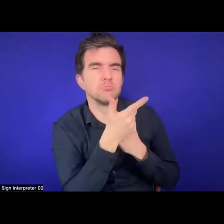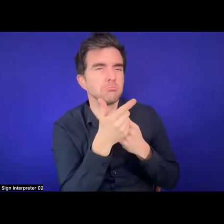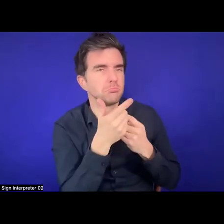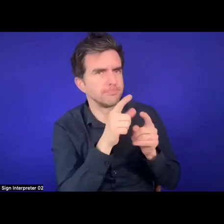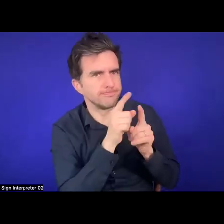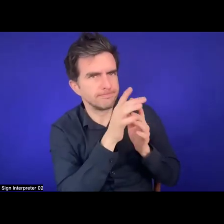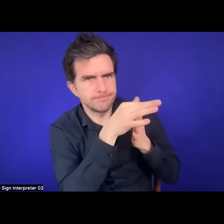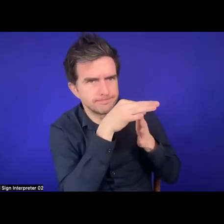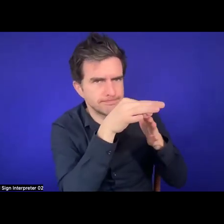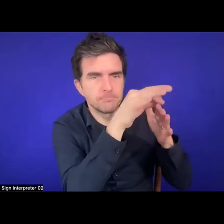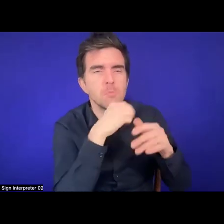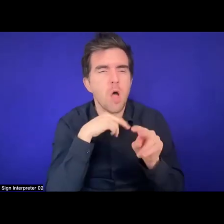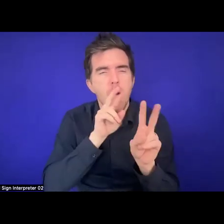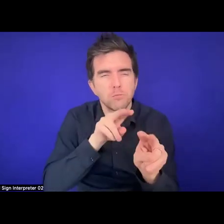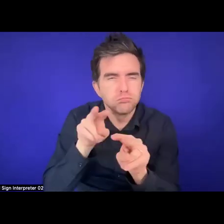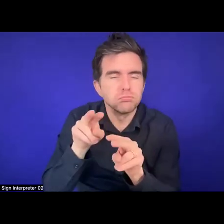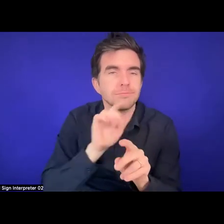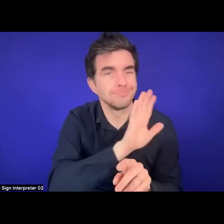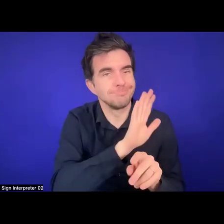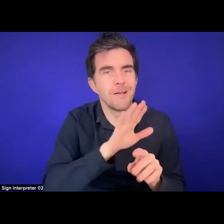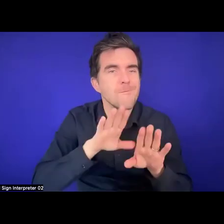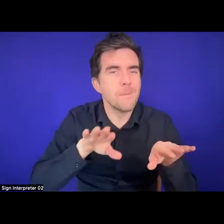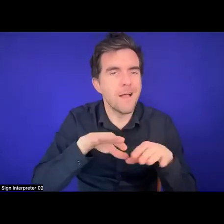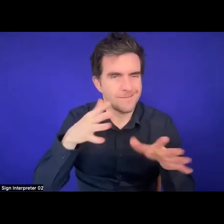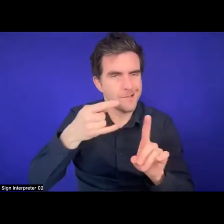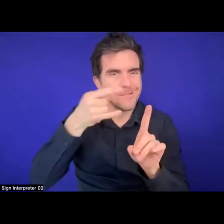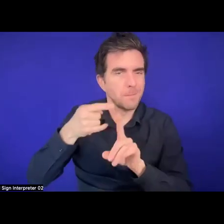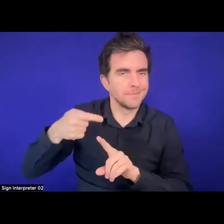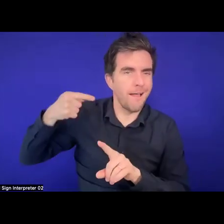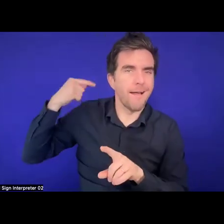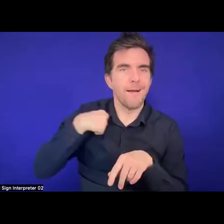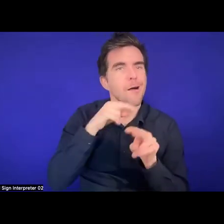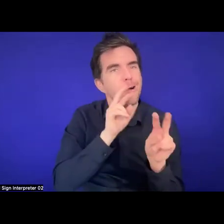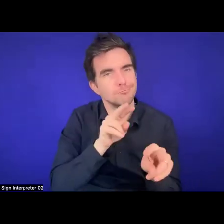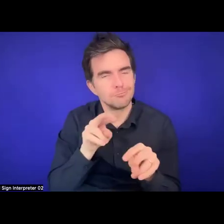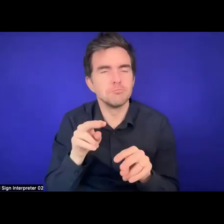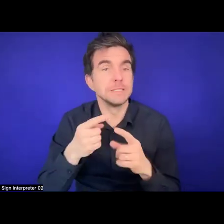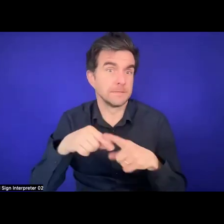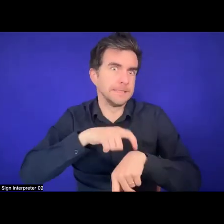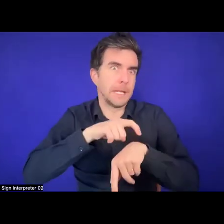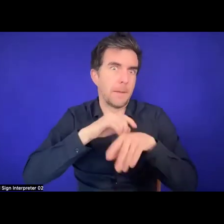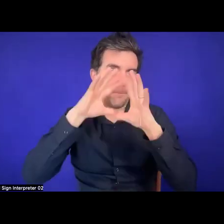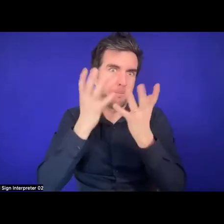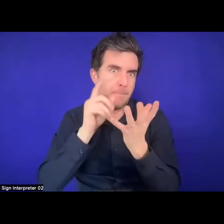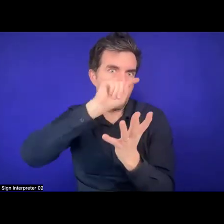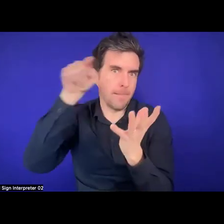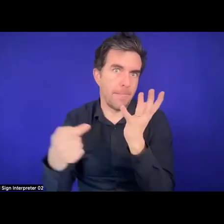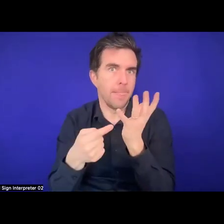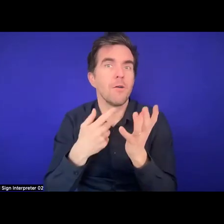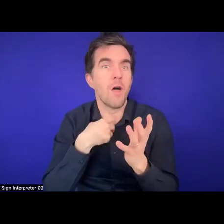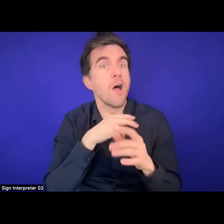different centres and the academics who were the supervisors. I then emailed János